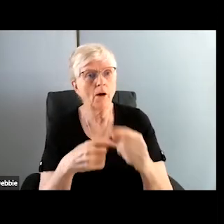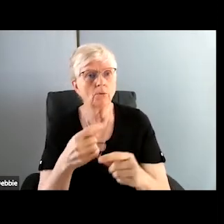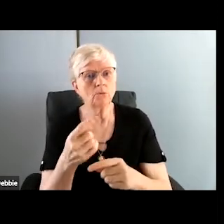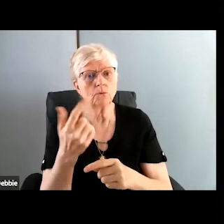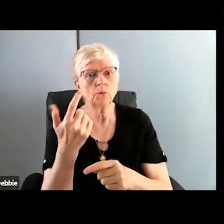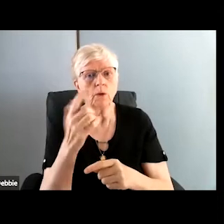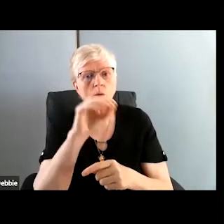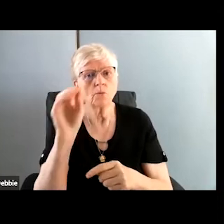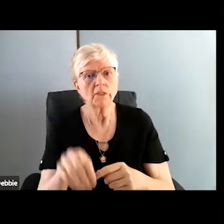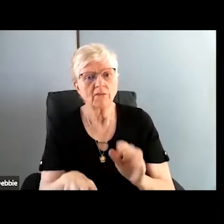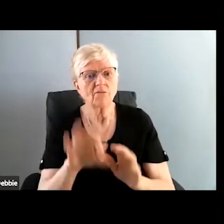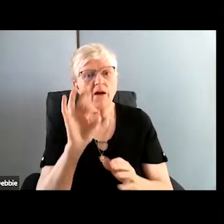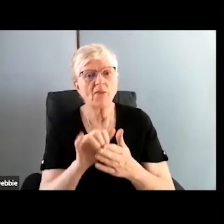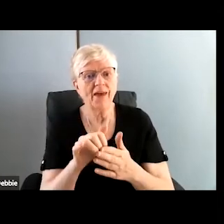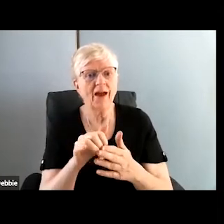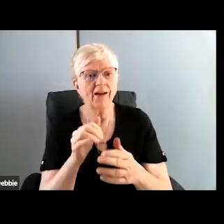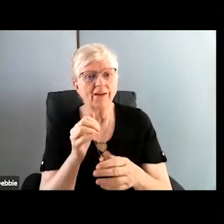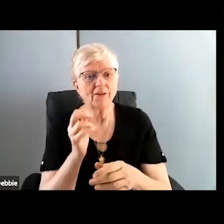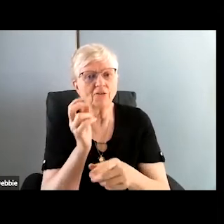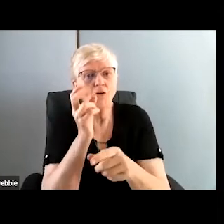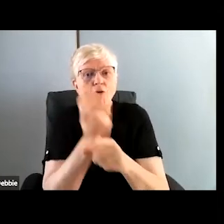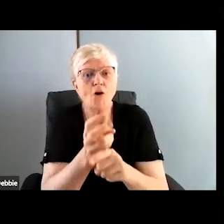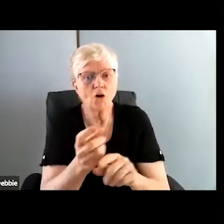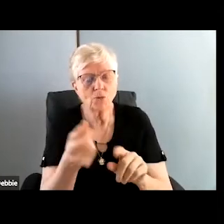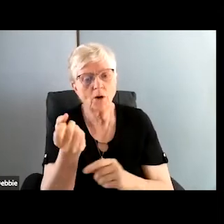21% FIND IT DIFFICULT TO UNDERSTAND THE COVID INFORMATION THROUGH THESE DIFFICULT TO UNDERSTAND THE COVID INFORMATION THROUGH THESE